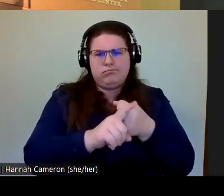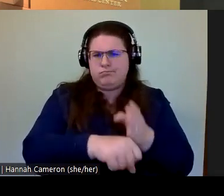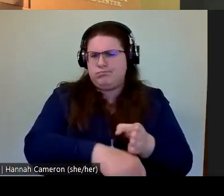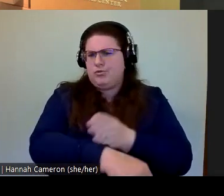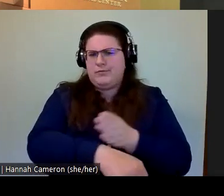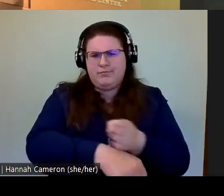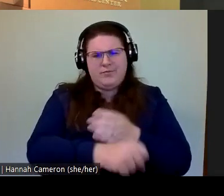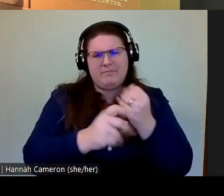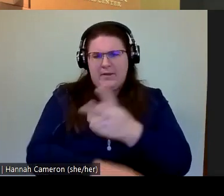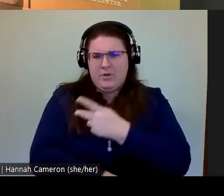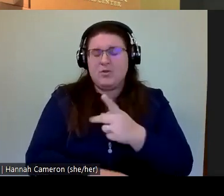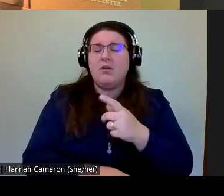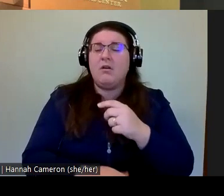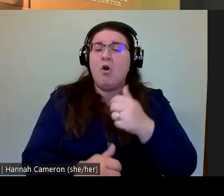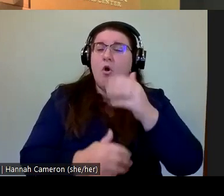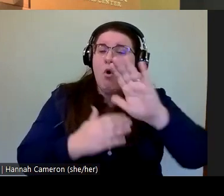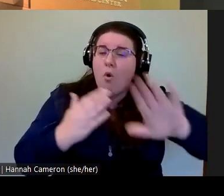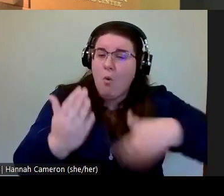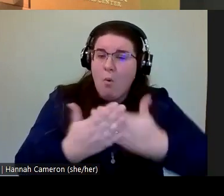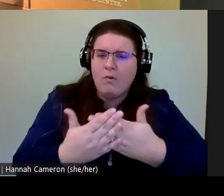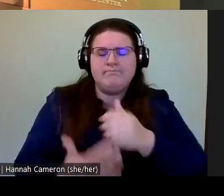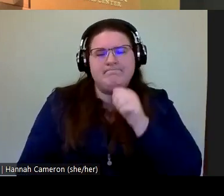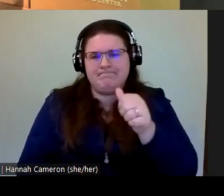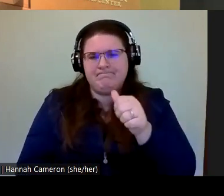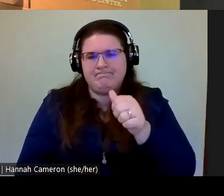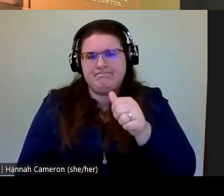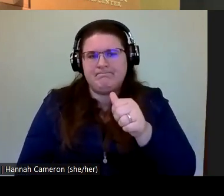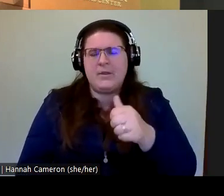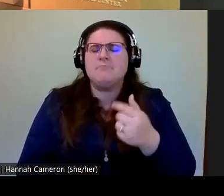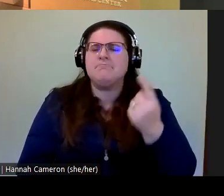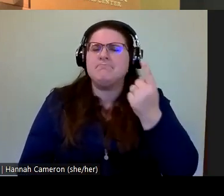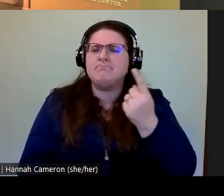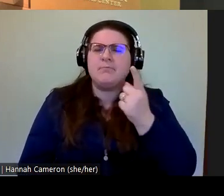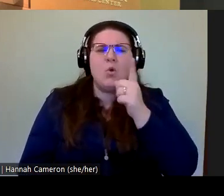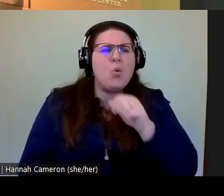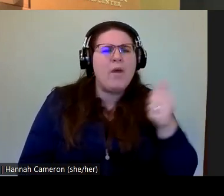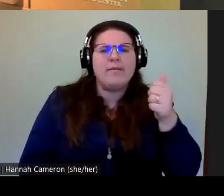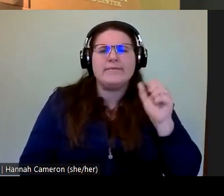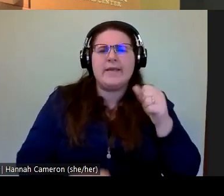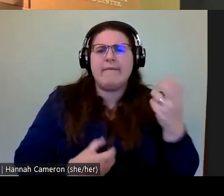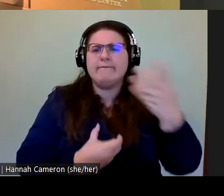take to get more people better so we said who else can we partner with and uh this is a more